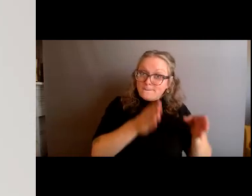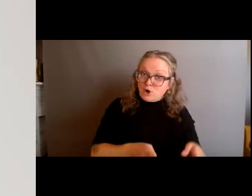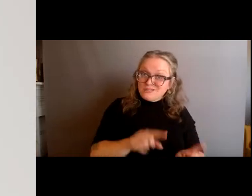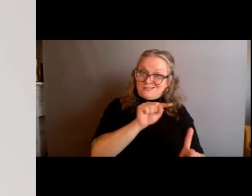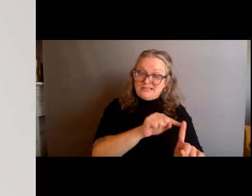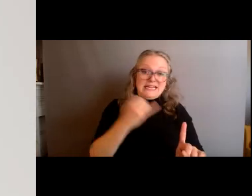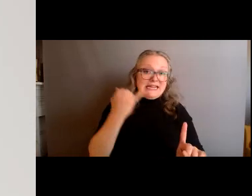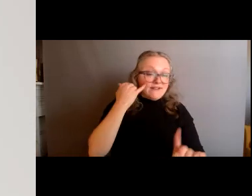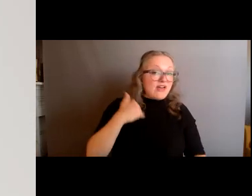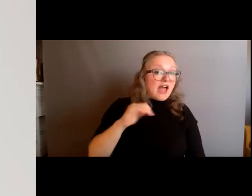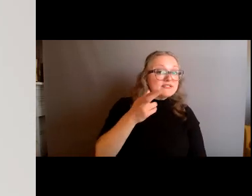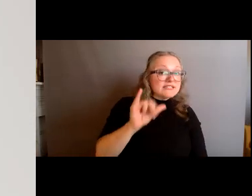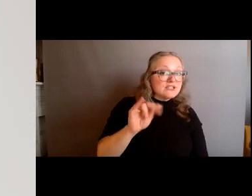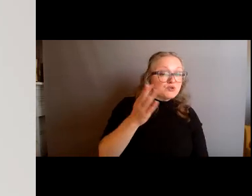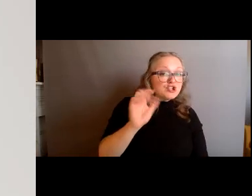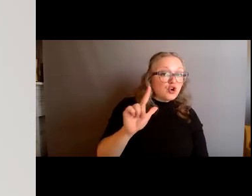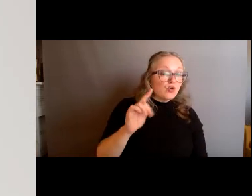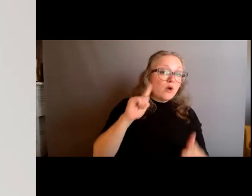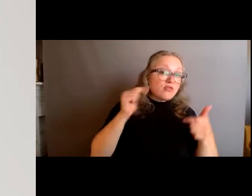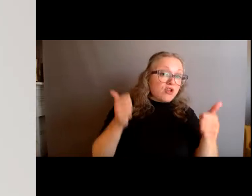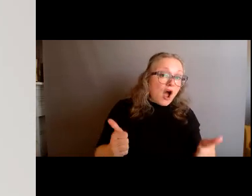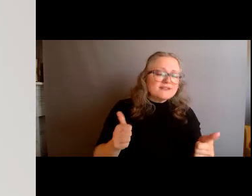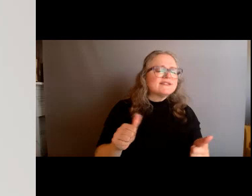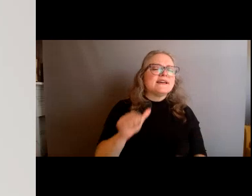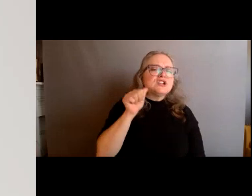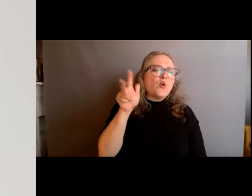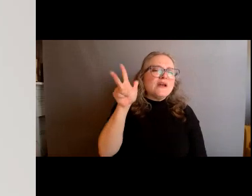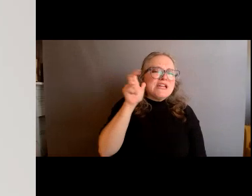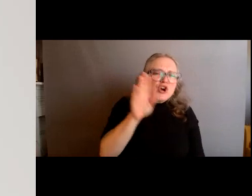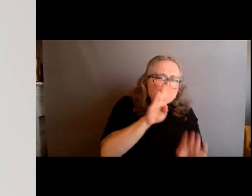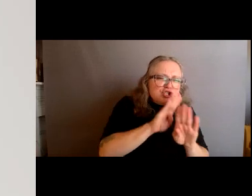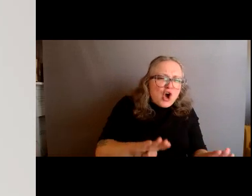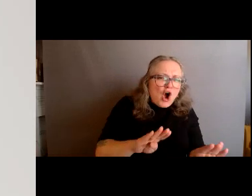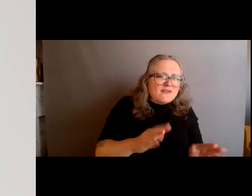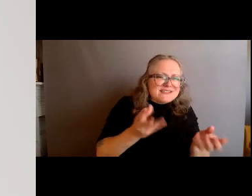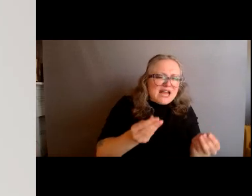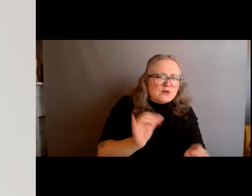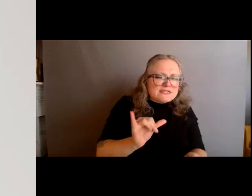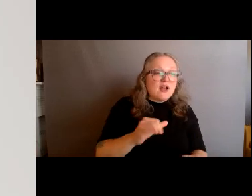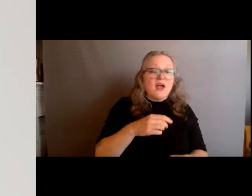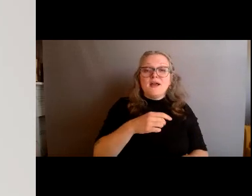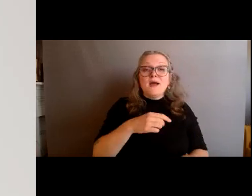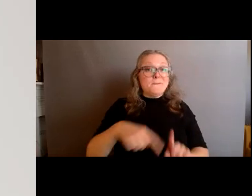not only do they not hear soft sounds very well, but they can't tolerate loud sounds very well.